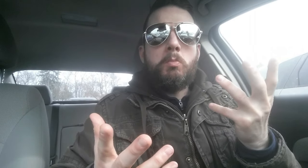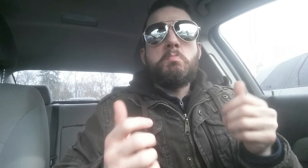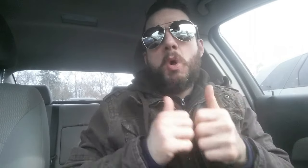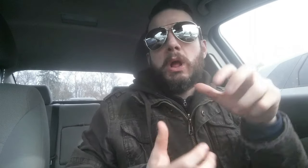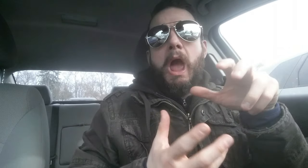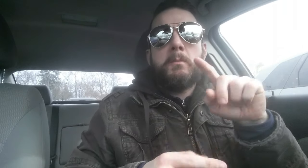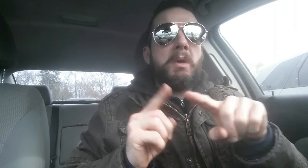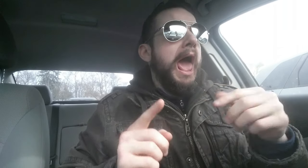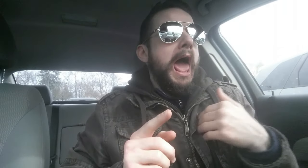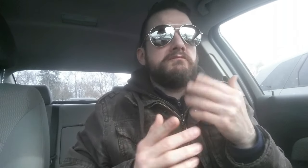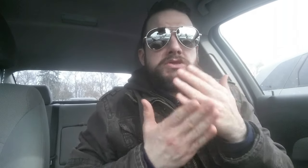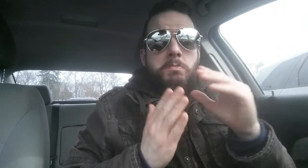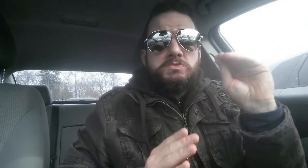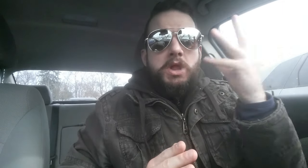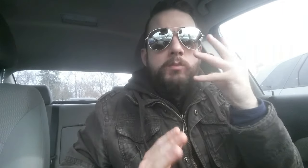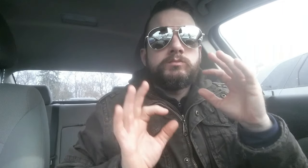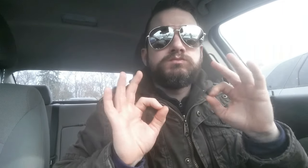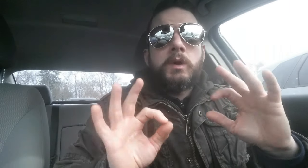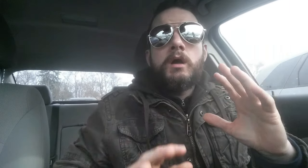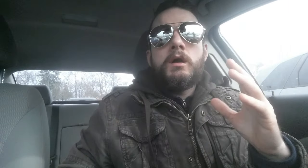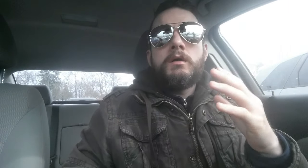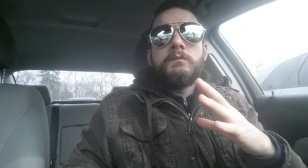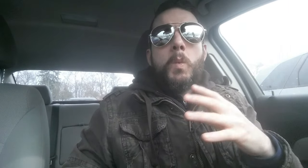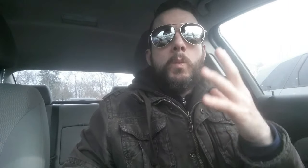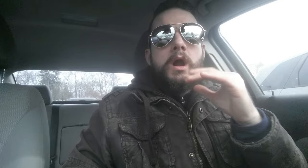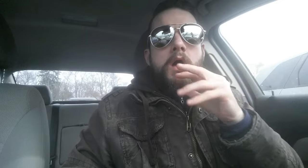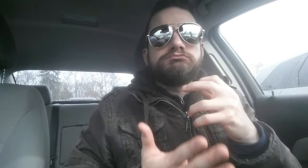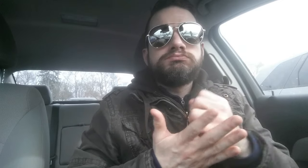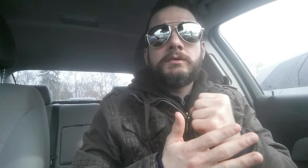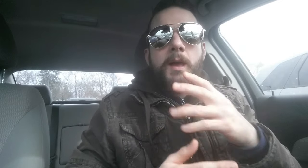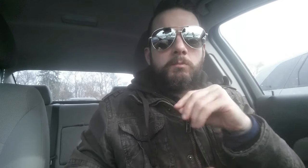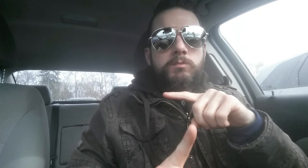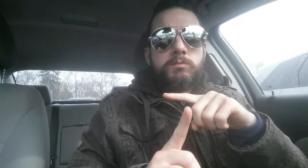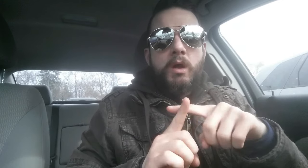It's mostly cloudy but it has some sun which is good. It is the time that I'm coming here.